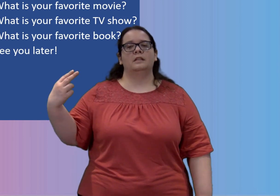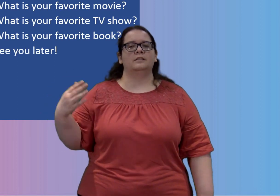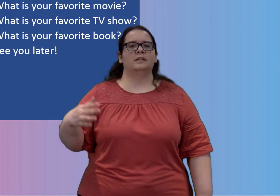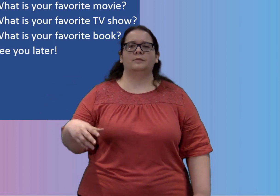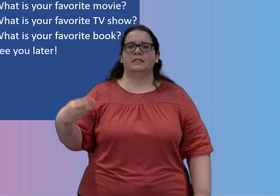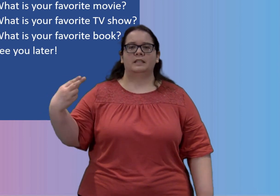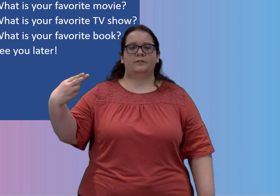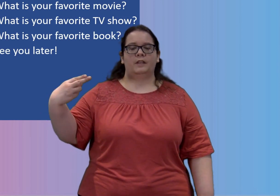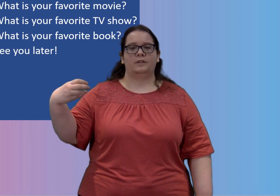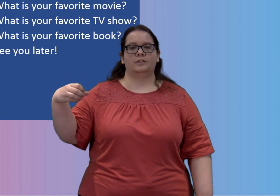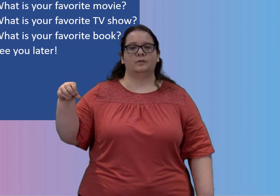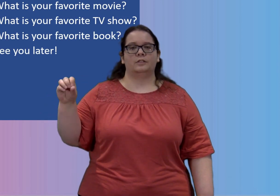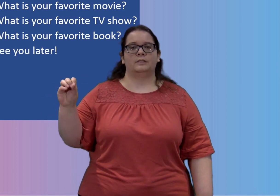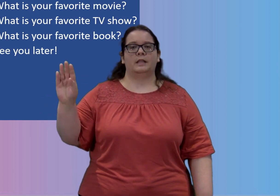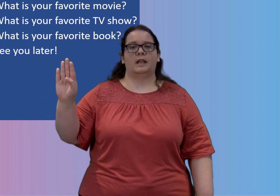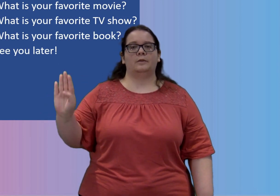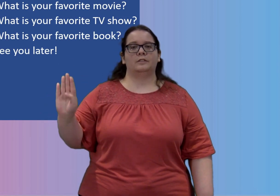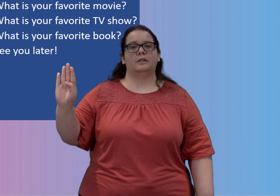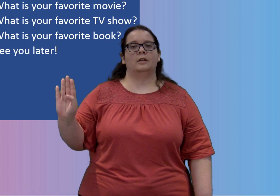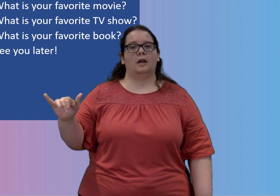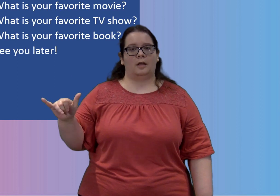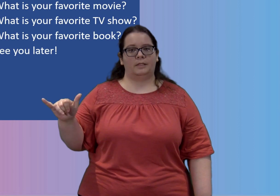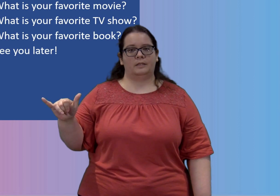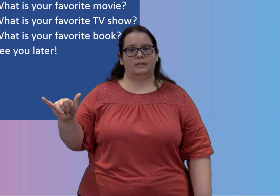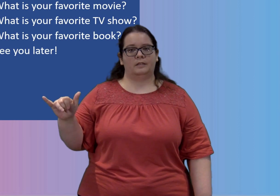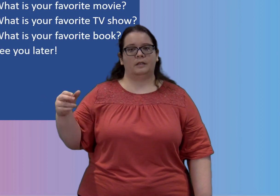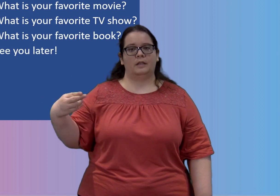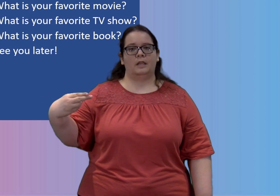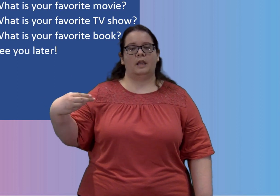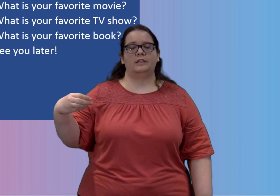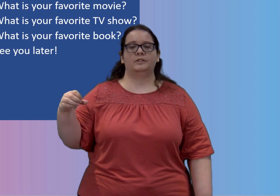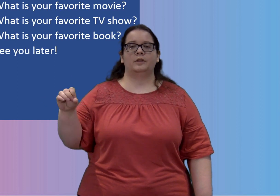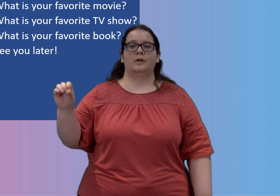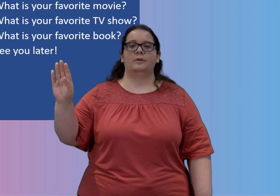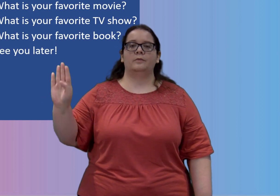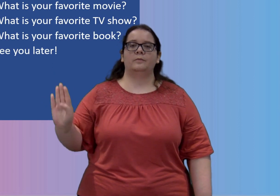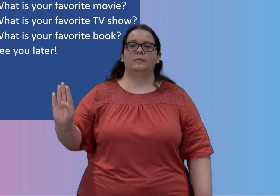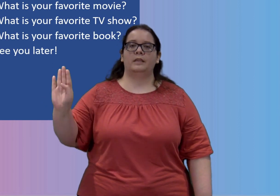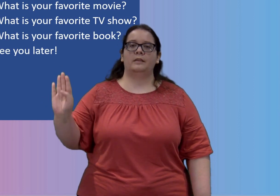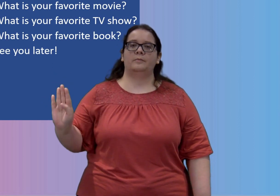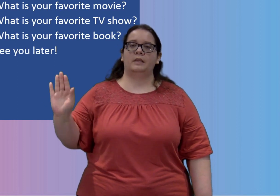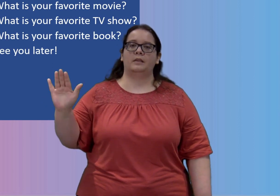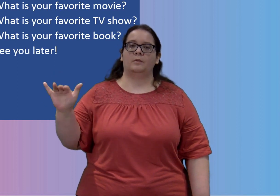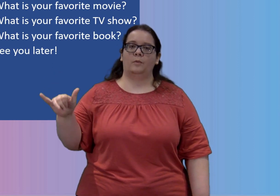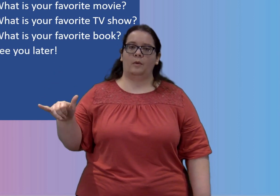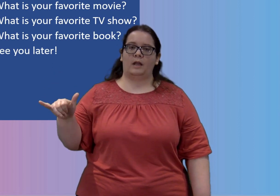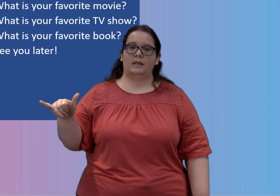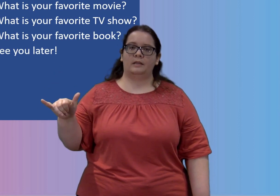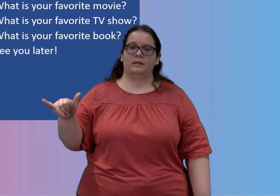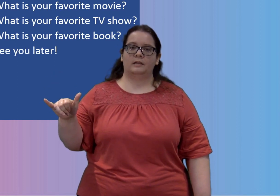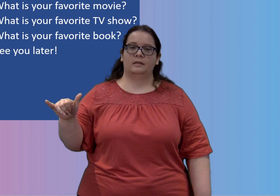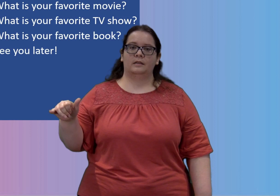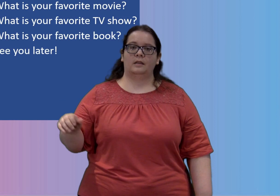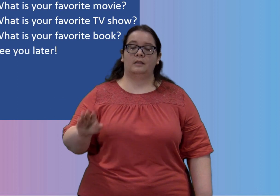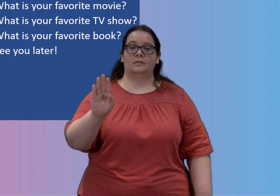there's not really a sign for that, you're just going to spell out hobby H-O-B-B-Y then